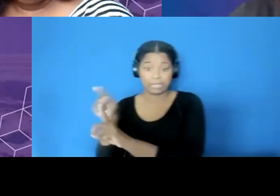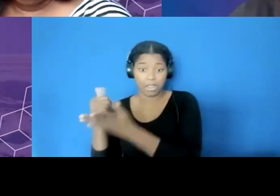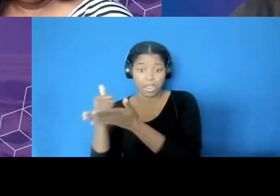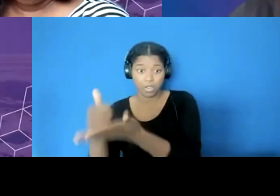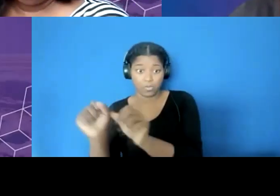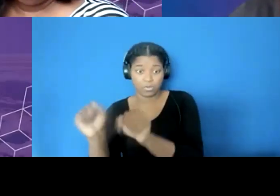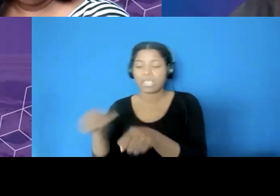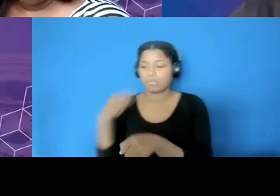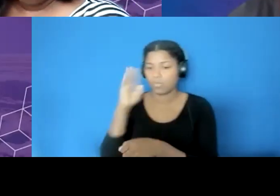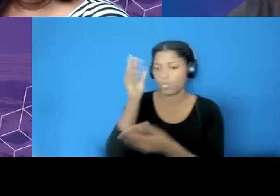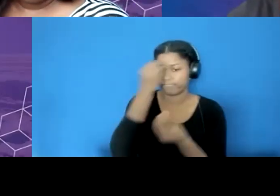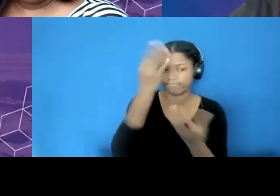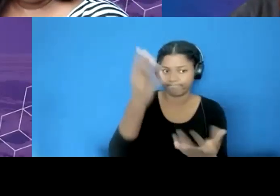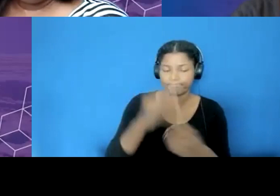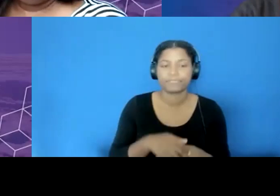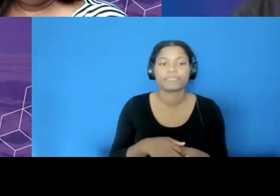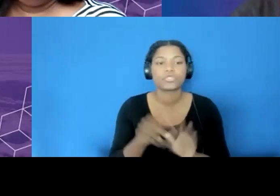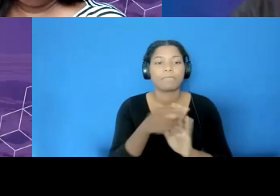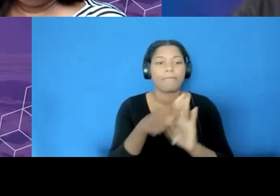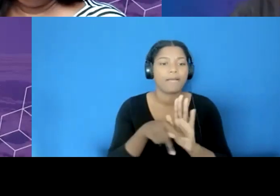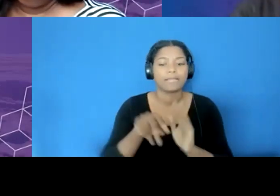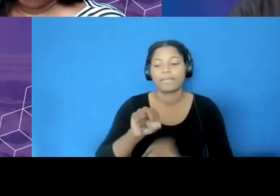So, policy@nsf.gov is also a resource.